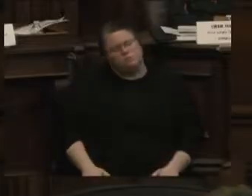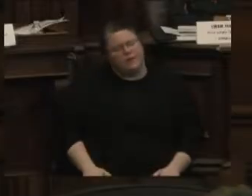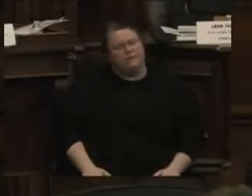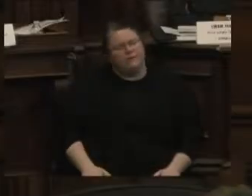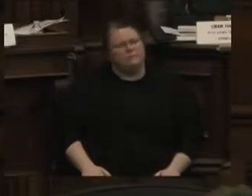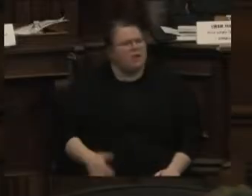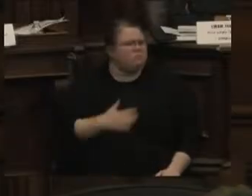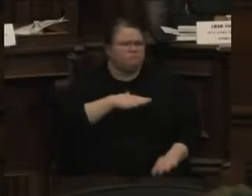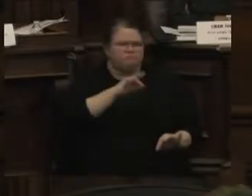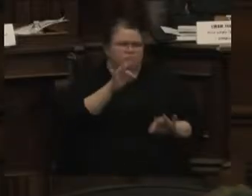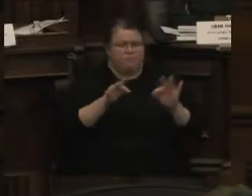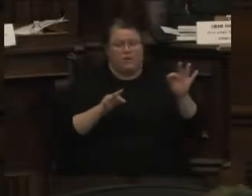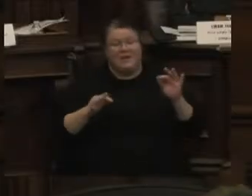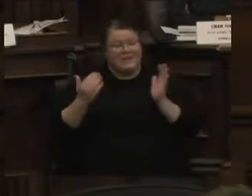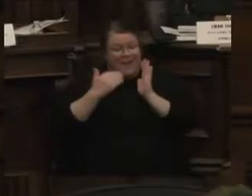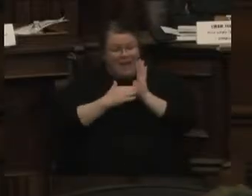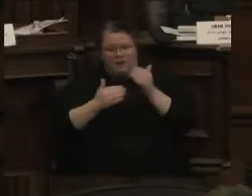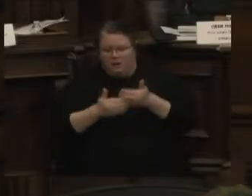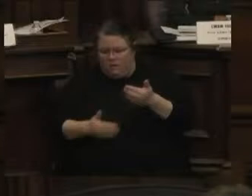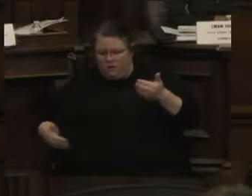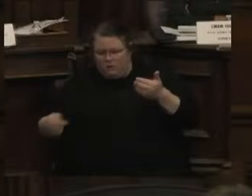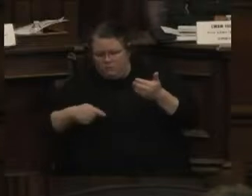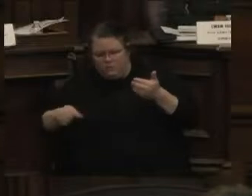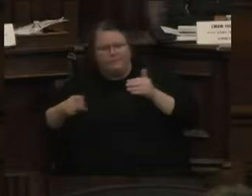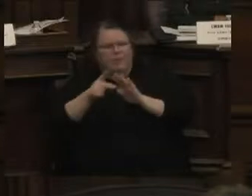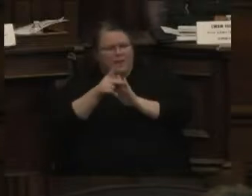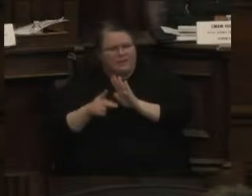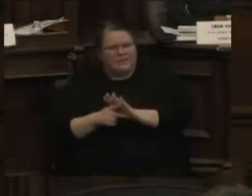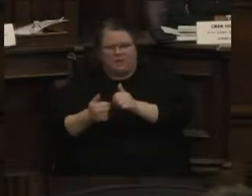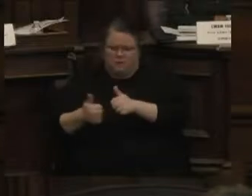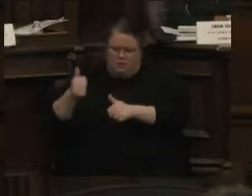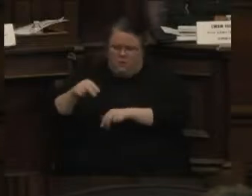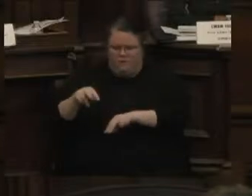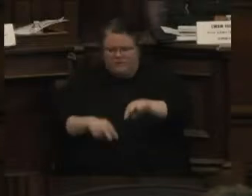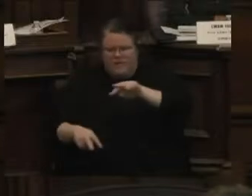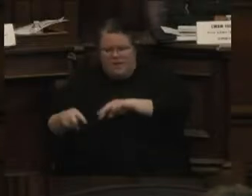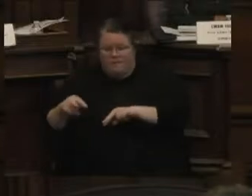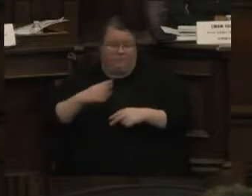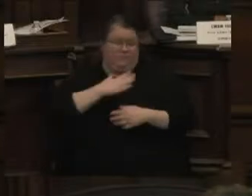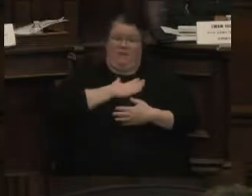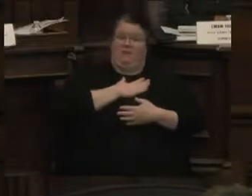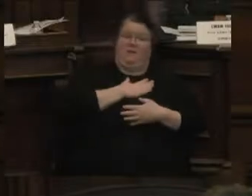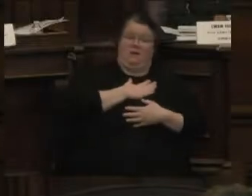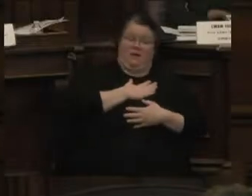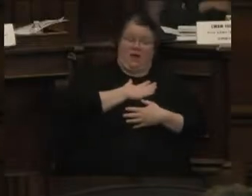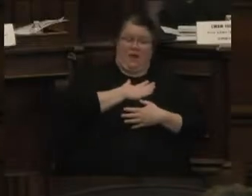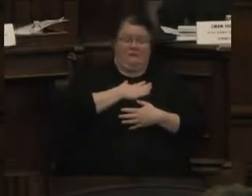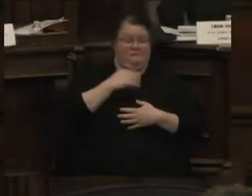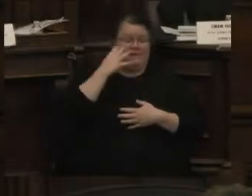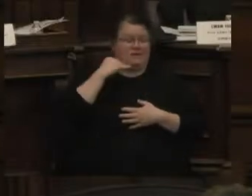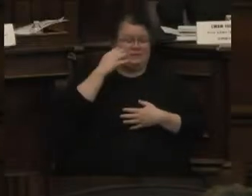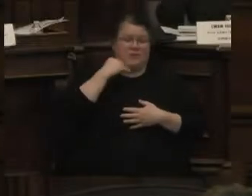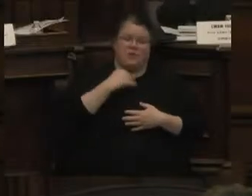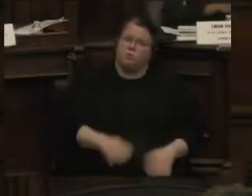came to be absolutely came to be. And sort of as we think about what the next steps look